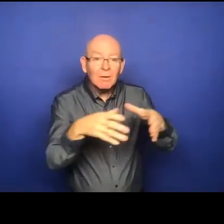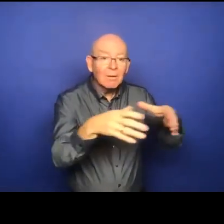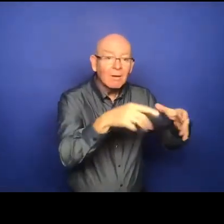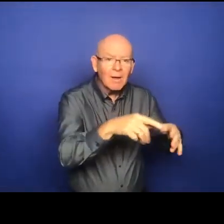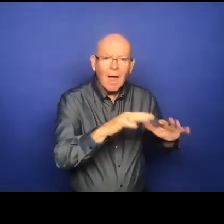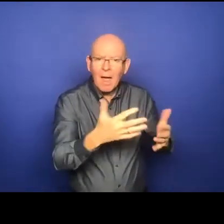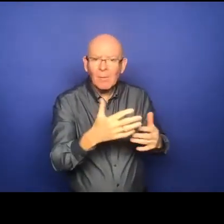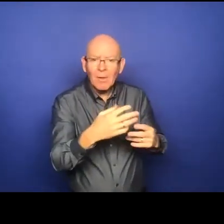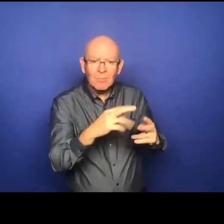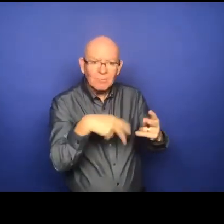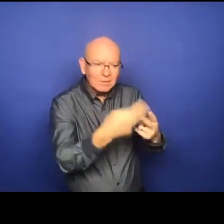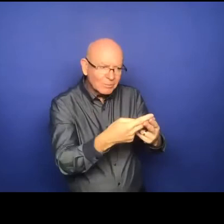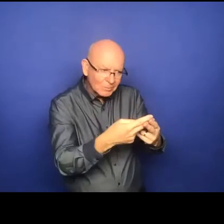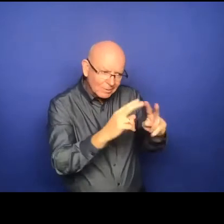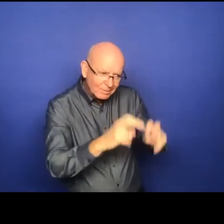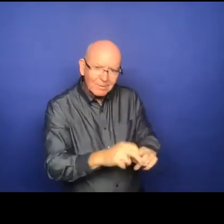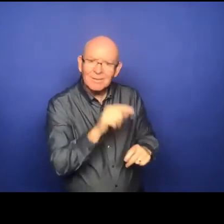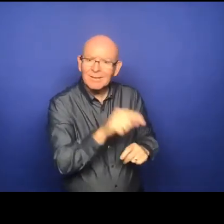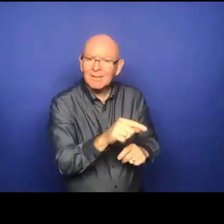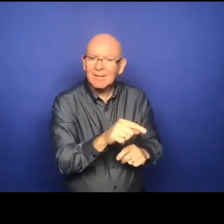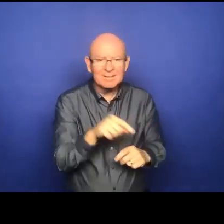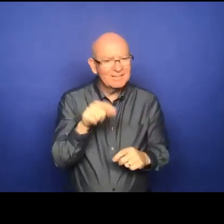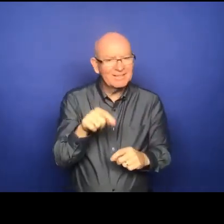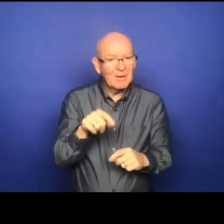added to other surveys, and so any data collection that's be